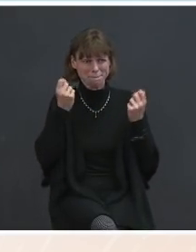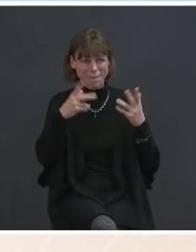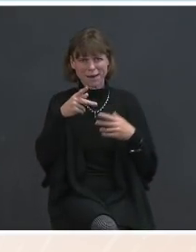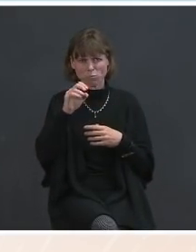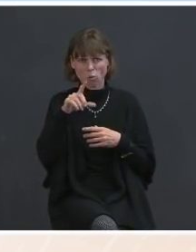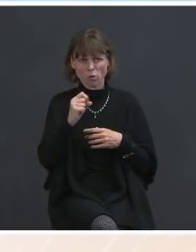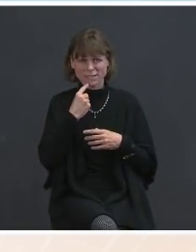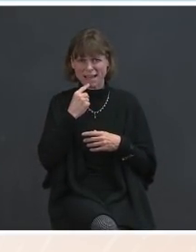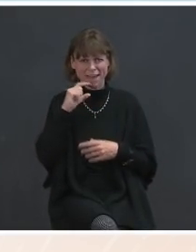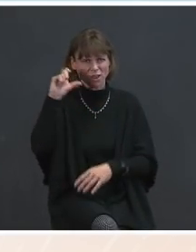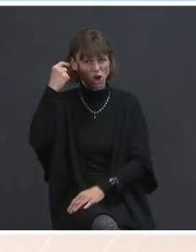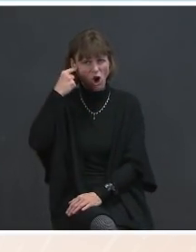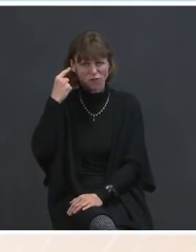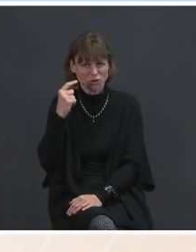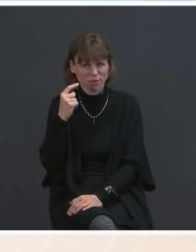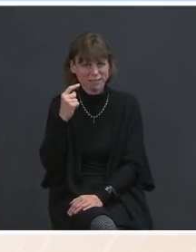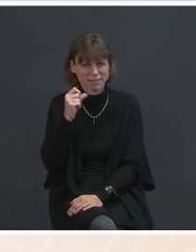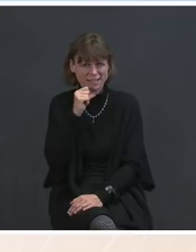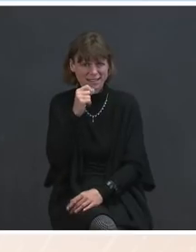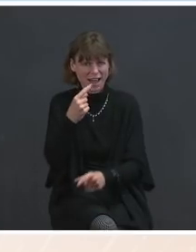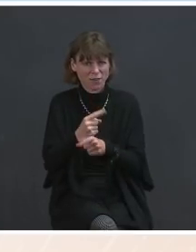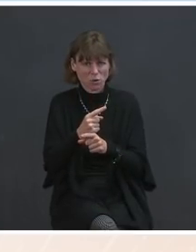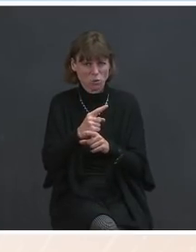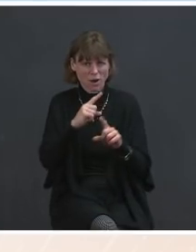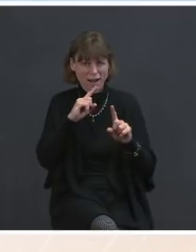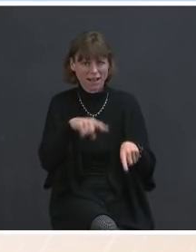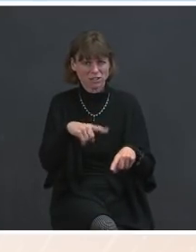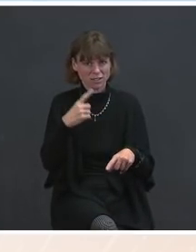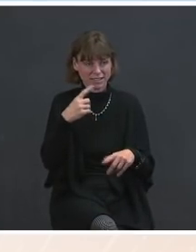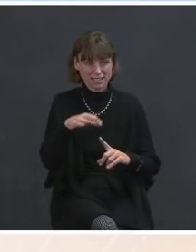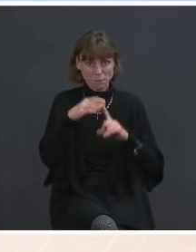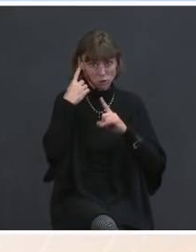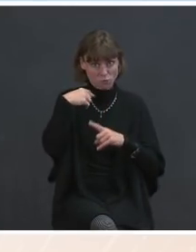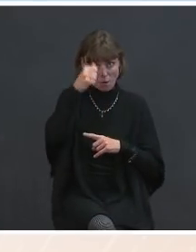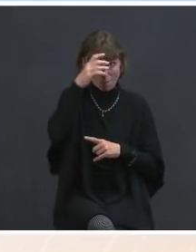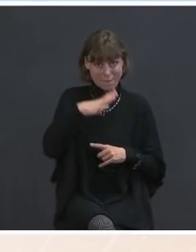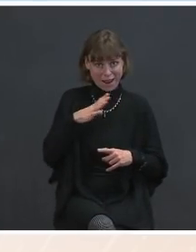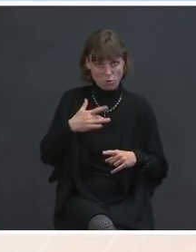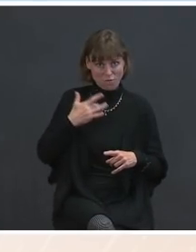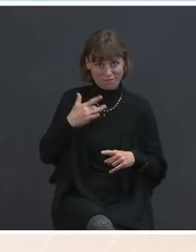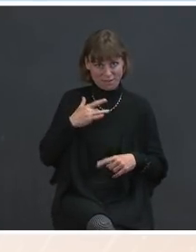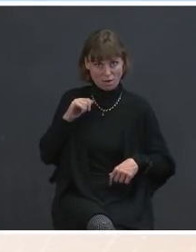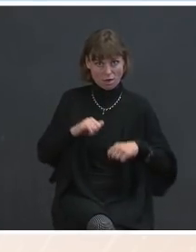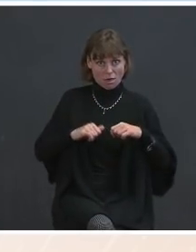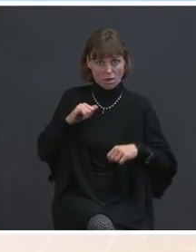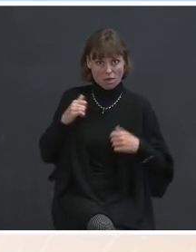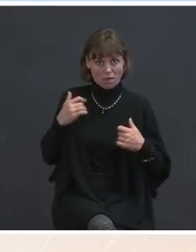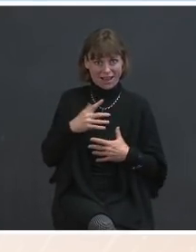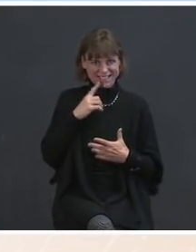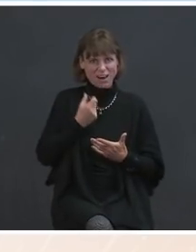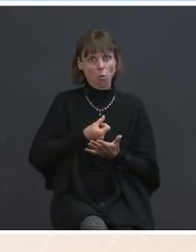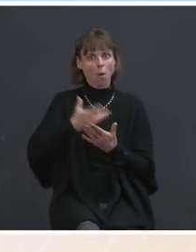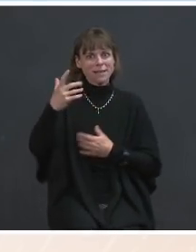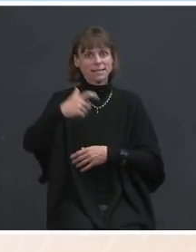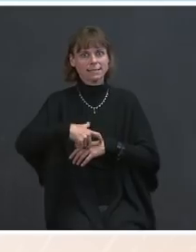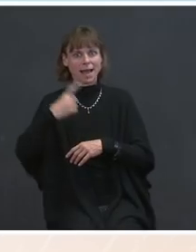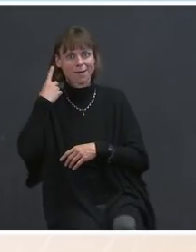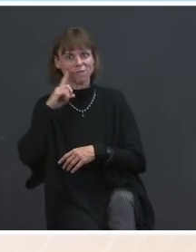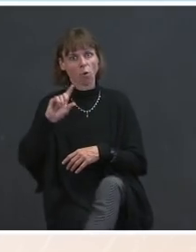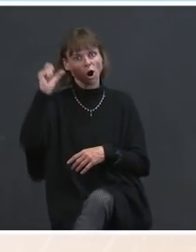men, in particular -- that were found to be hesitant of the vaccine. Is it a waste of time to have those officials go there? And are there other things that the government should be doing